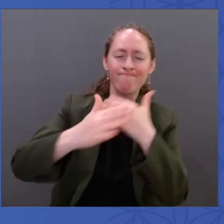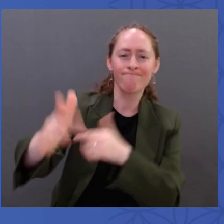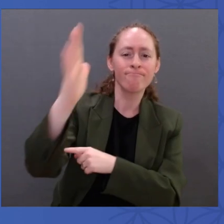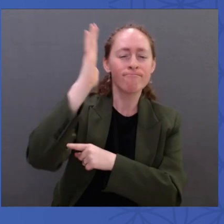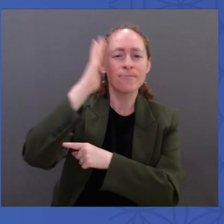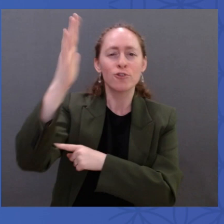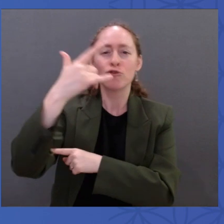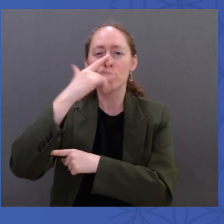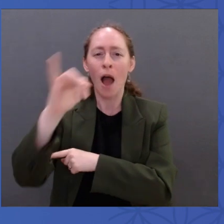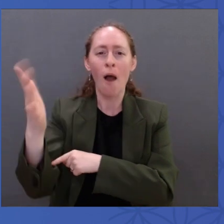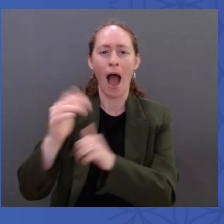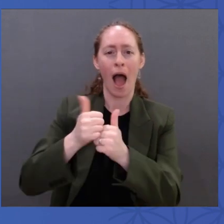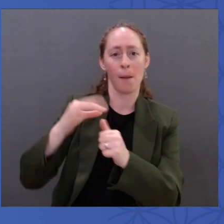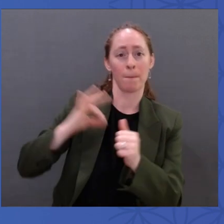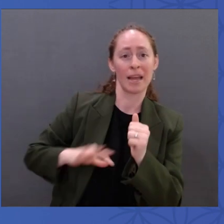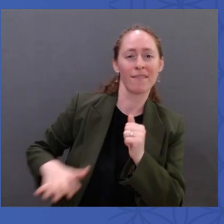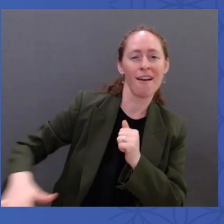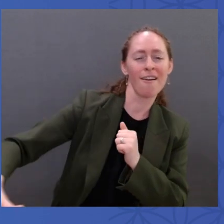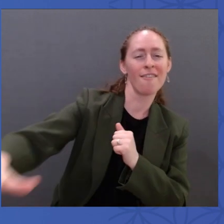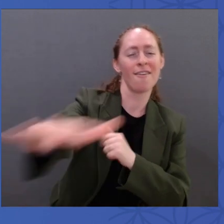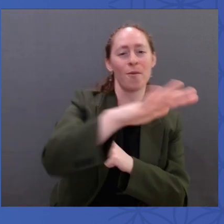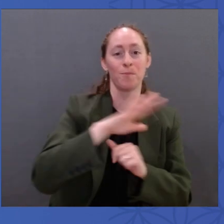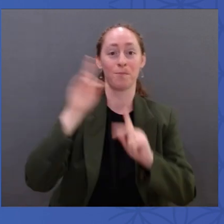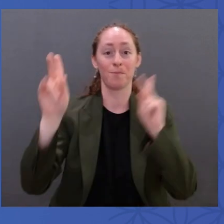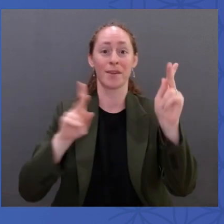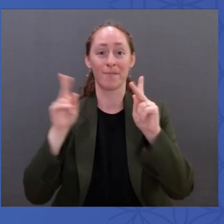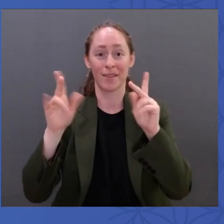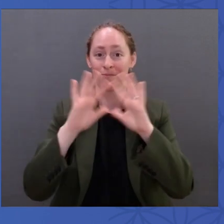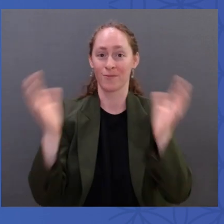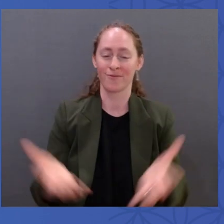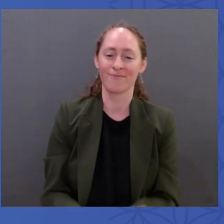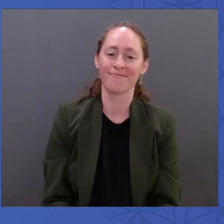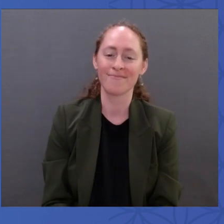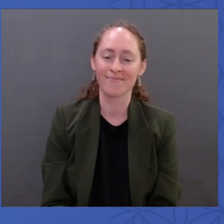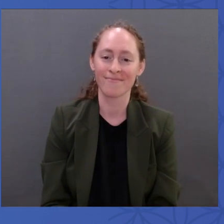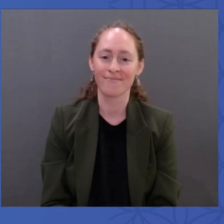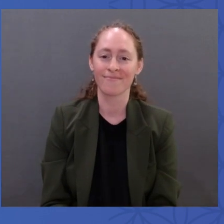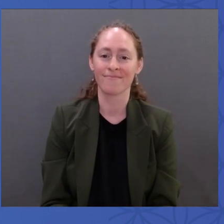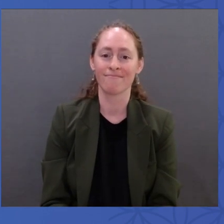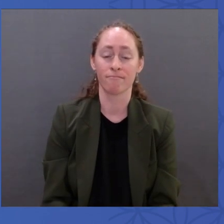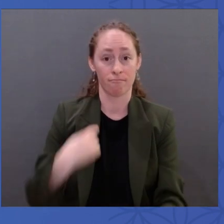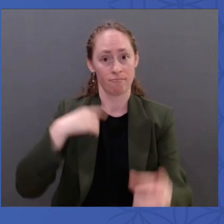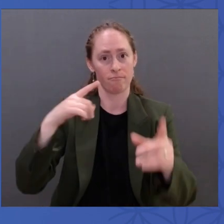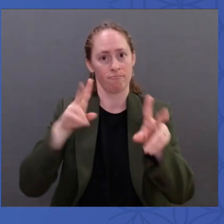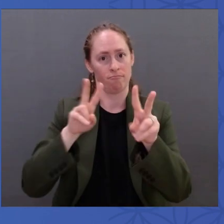to become freer and more open as the region emerges from the pandemic.